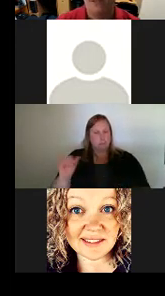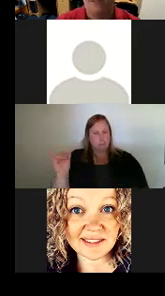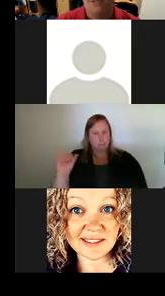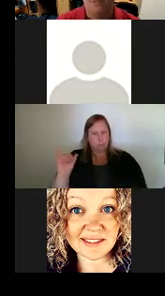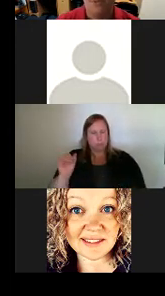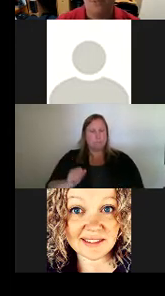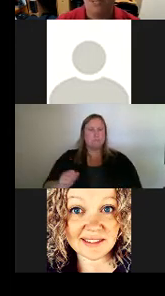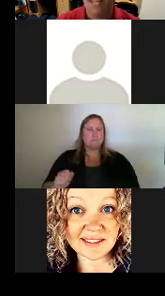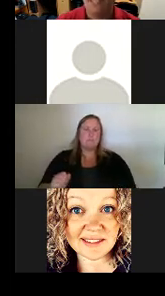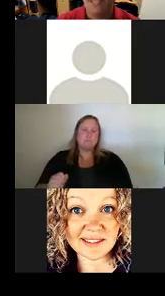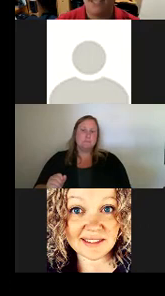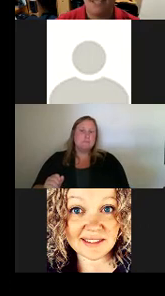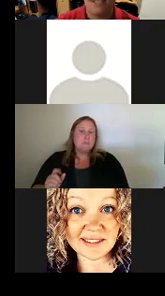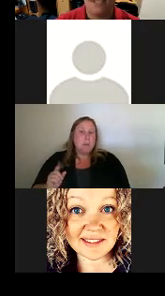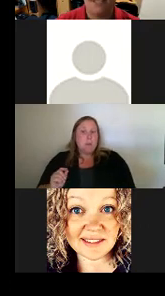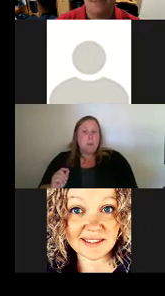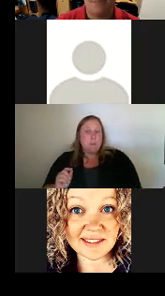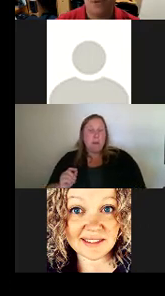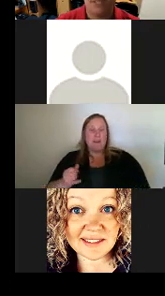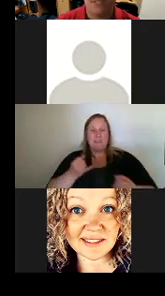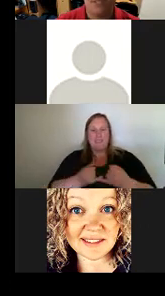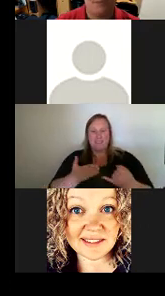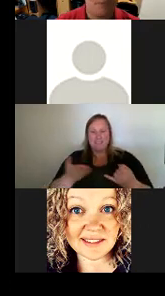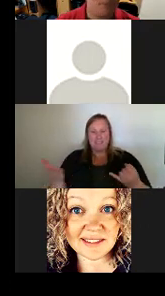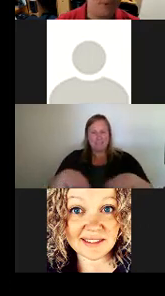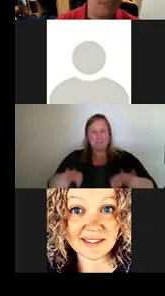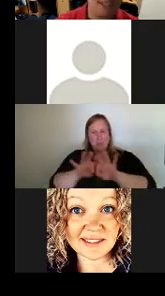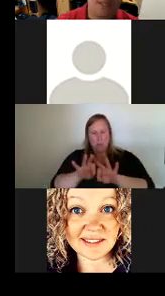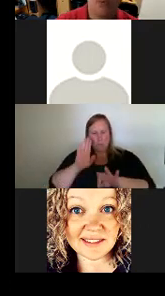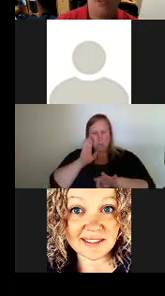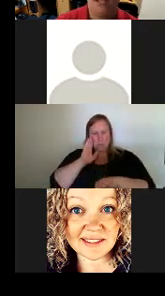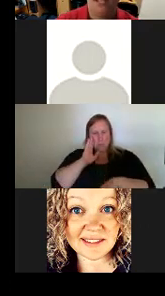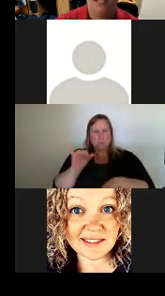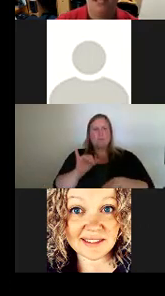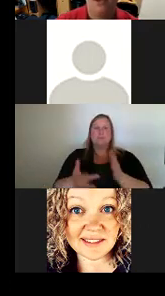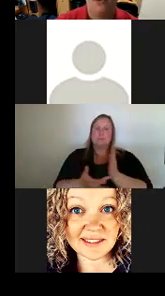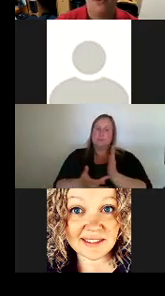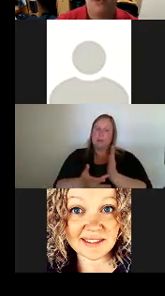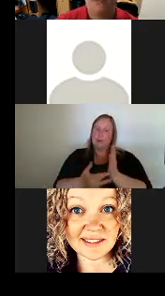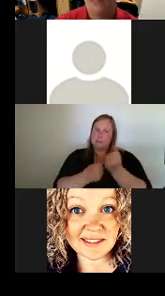TECH SUPPORT IS IMPORTANT.